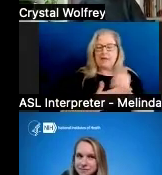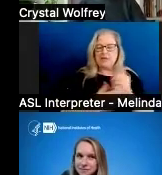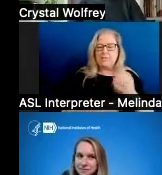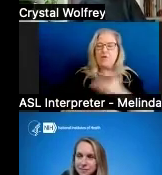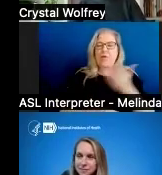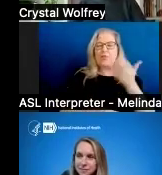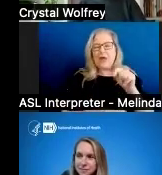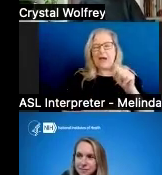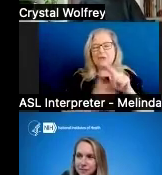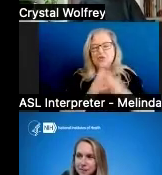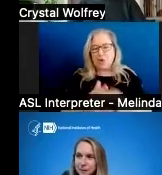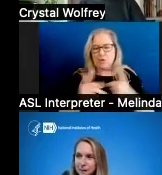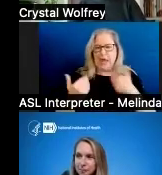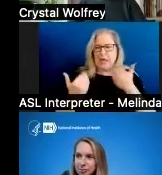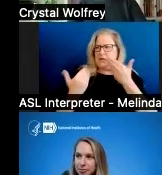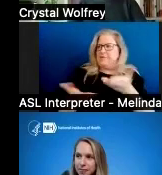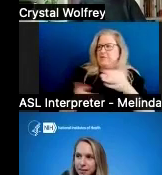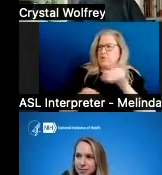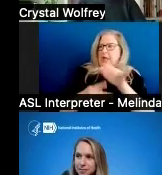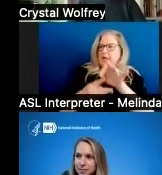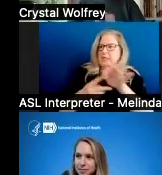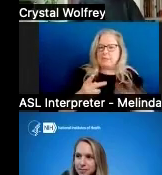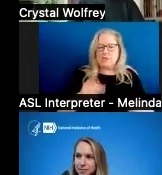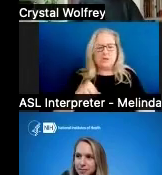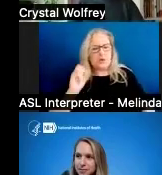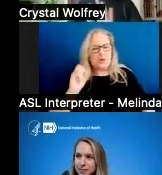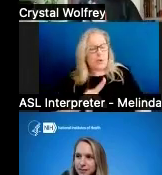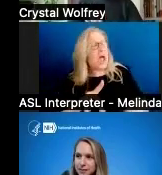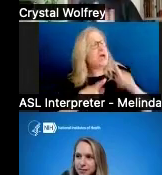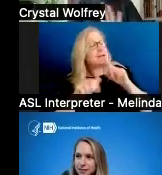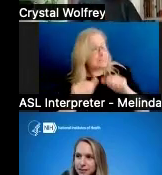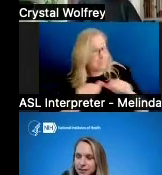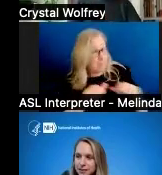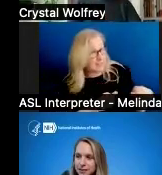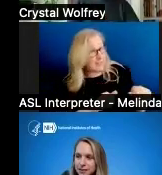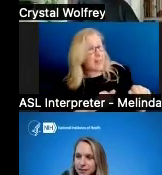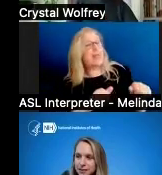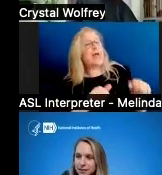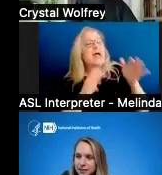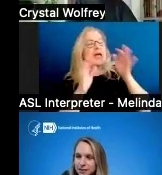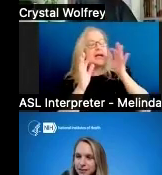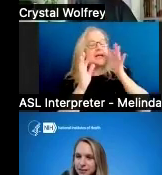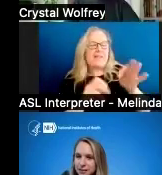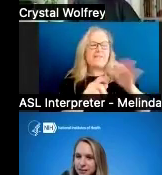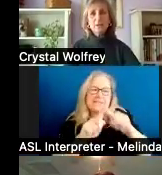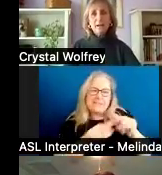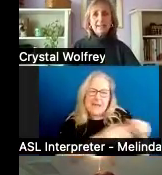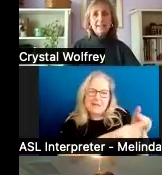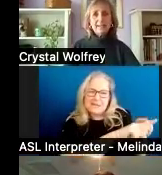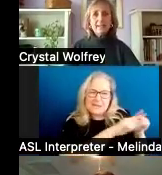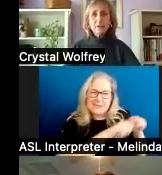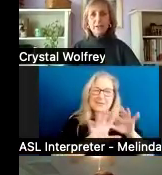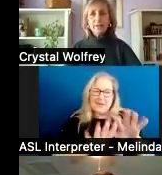I didn't even know that was option. Crystal Wolfrey: Okay. Well, it's possible. It's definitely case by case. There's a lot to consider here,